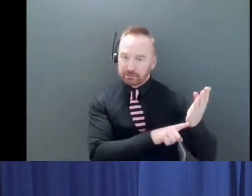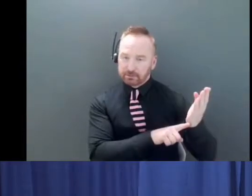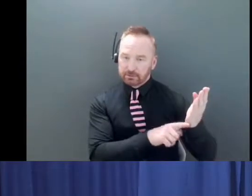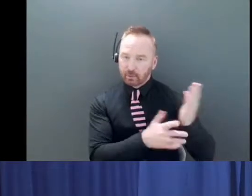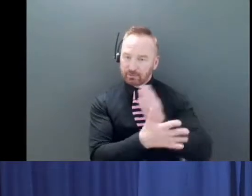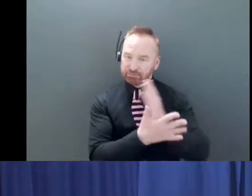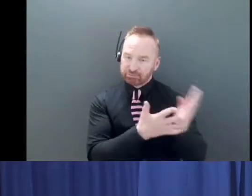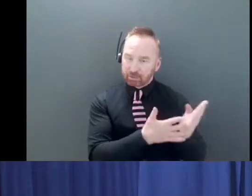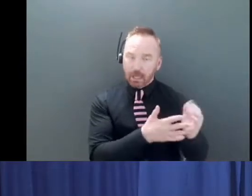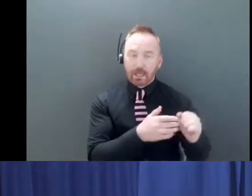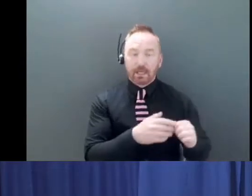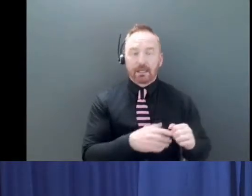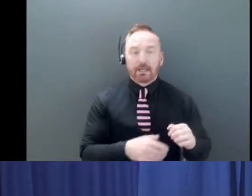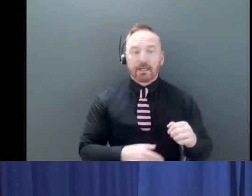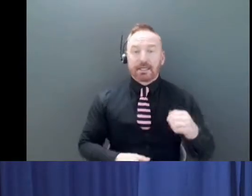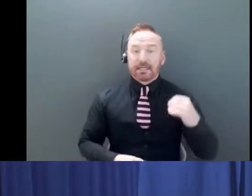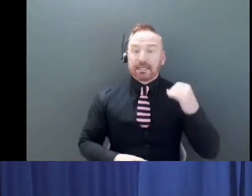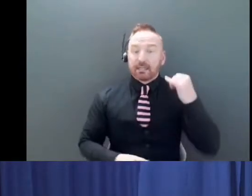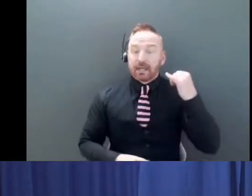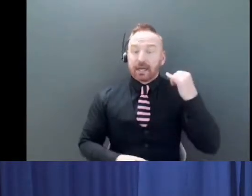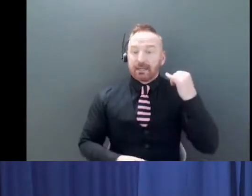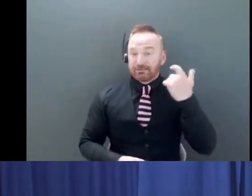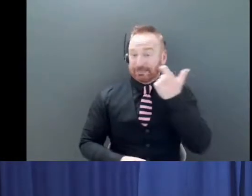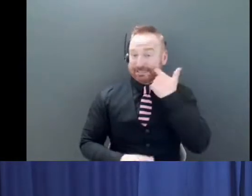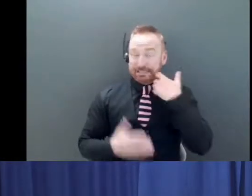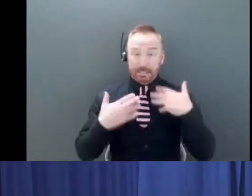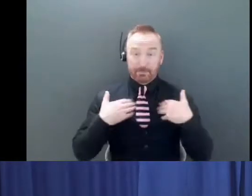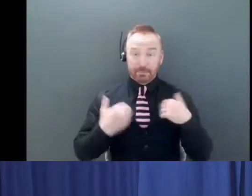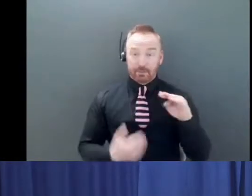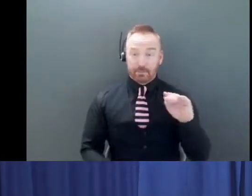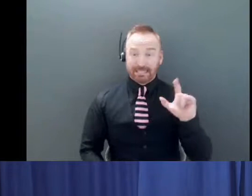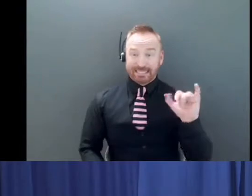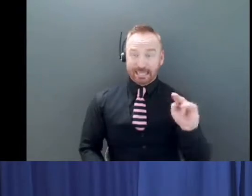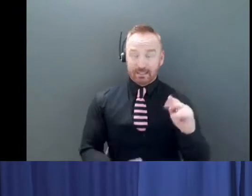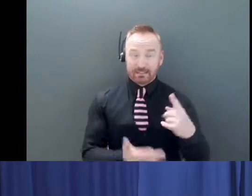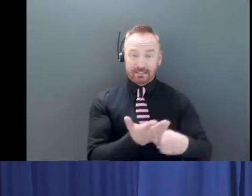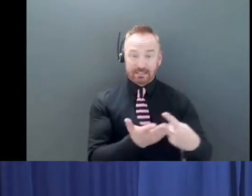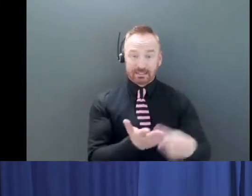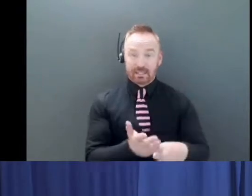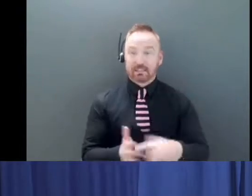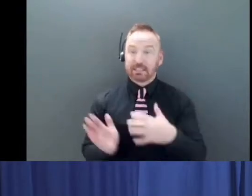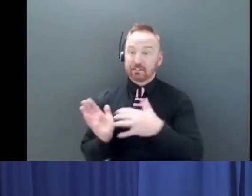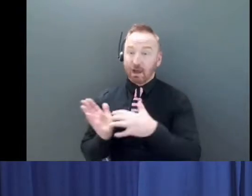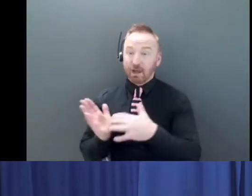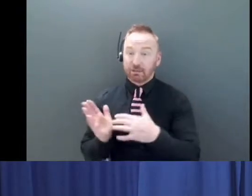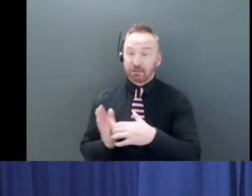So I am talking about doctors offices, dentists, optometrists, massage therapists,